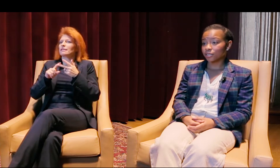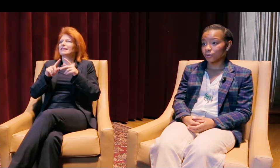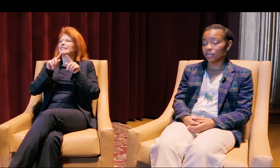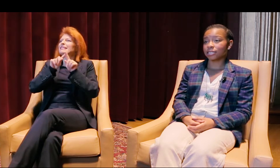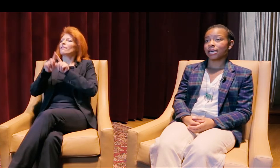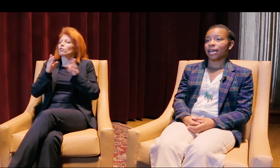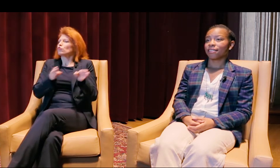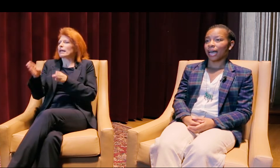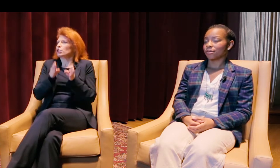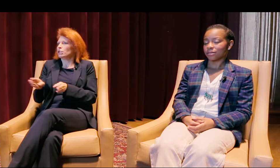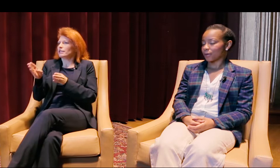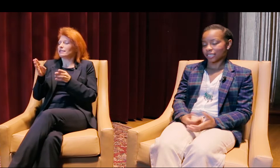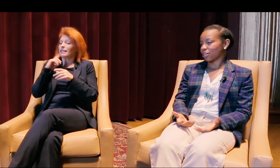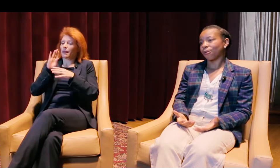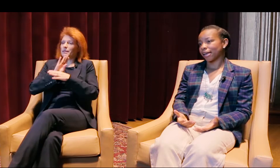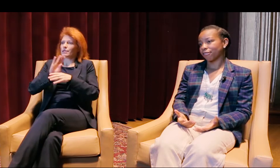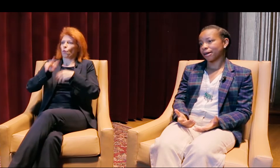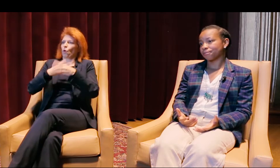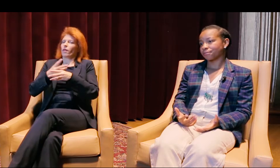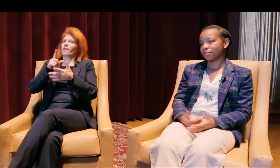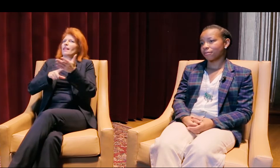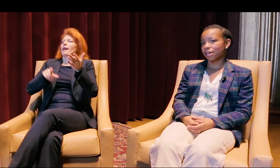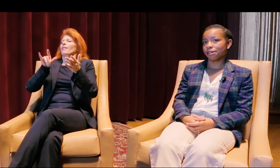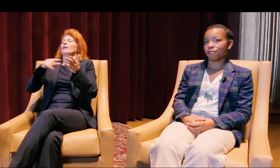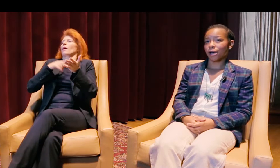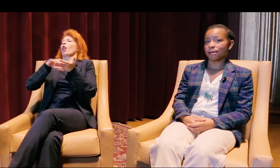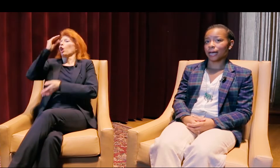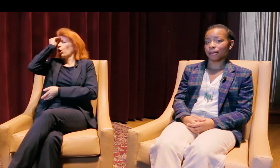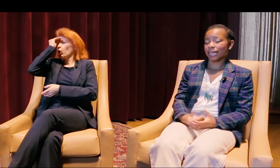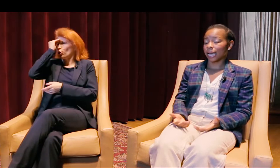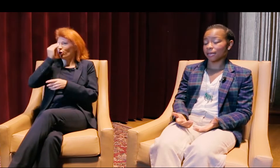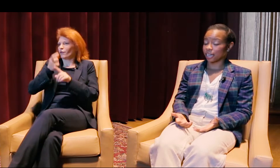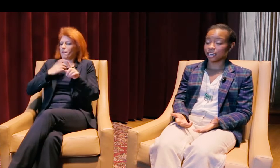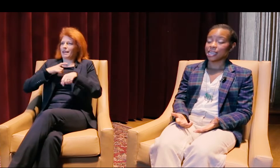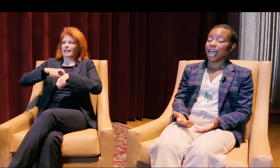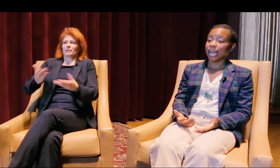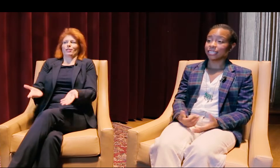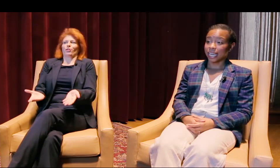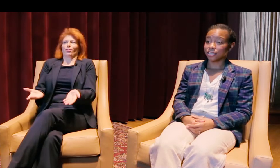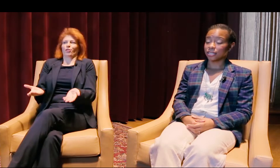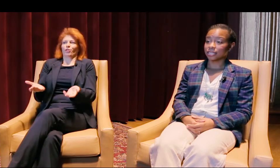In the business world, that is what I took away from my time here at Daniels and I would say also